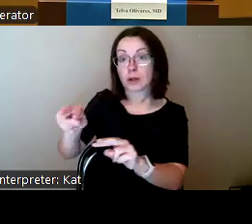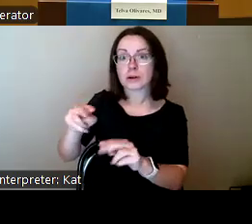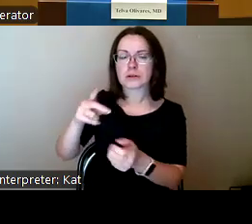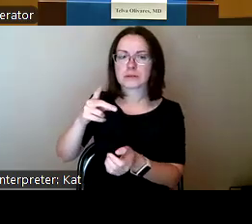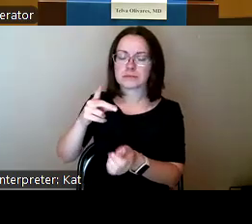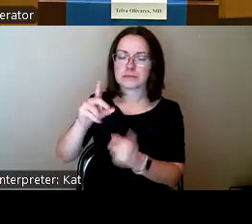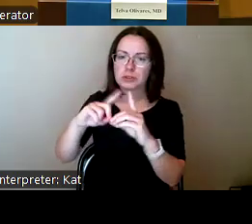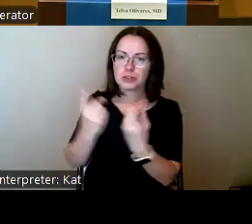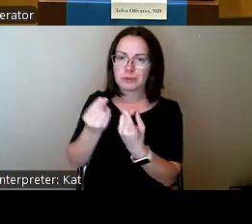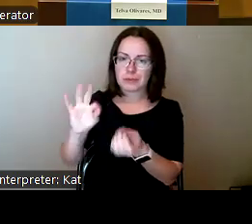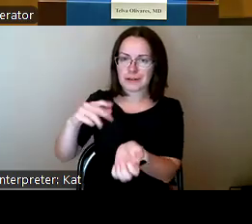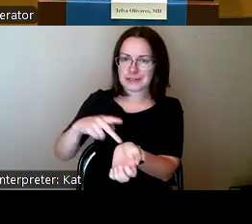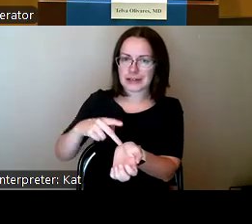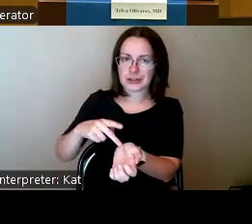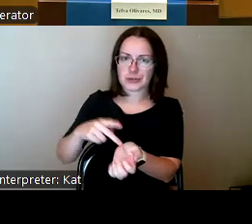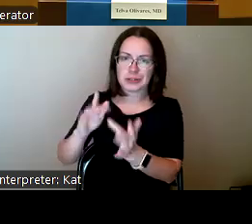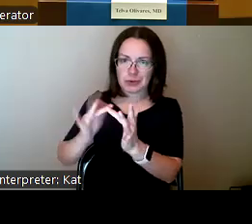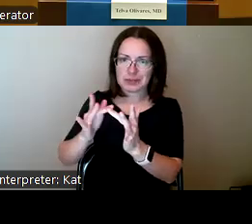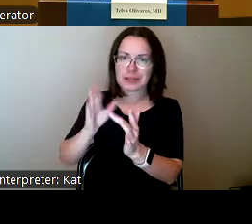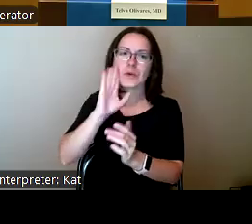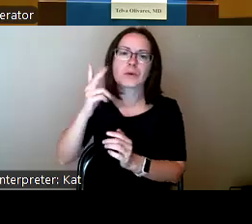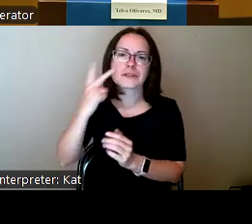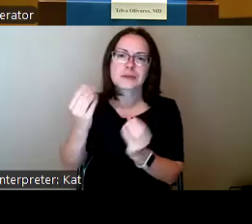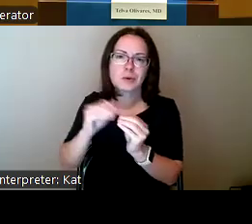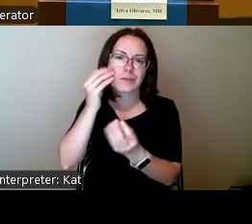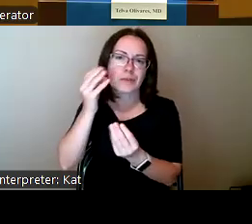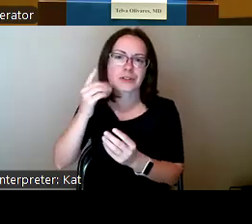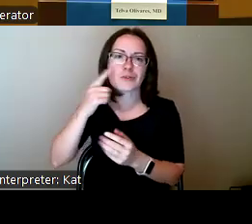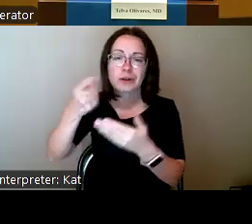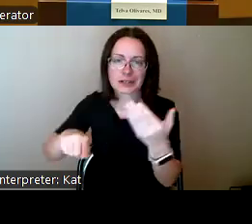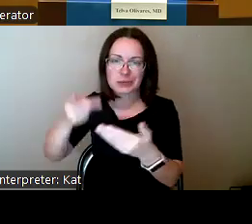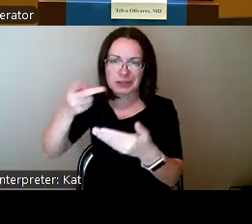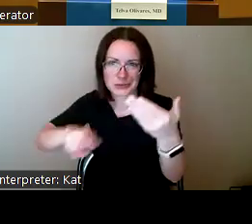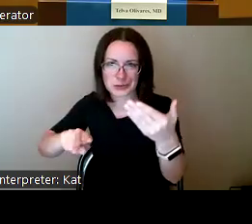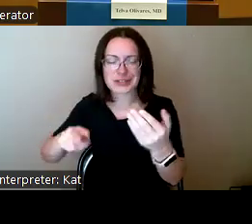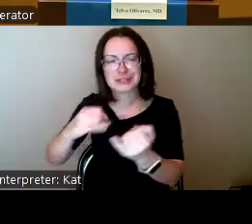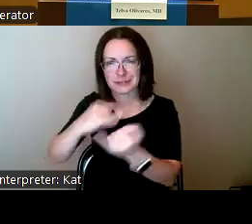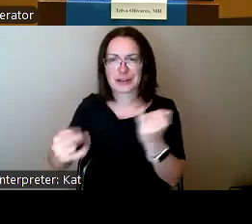our follow-up information for the following two weeks and um, for the rest of our series. And so,